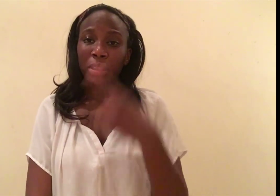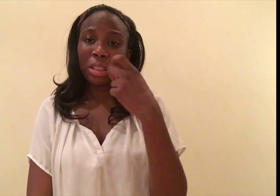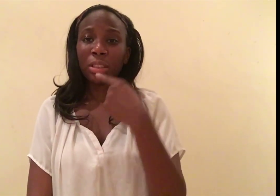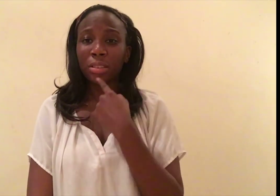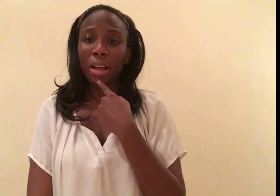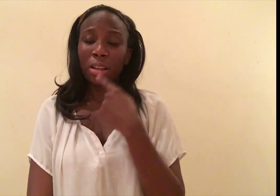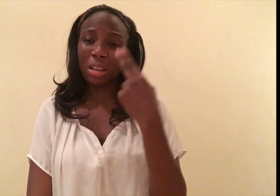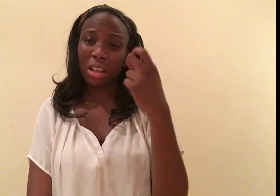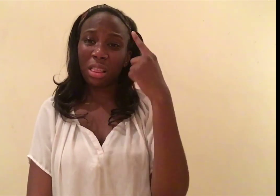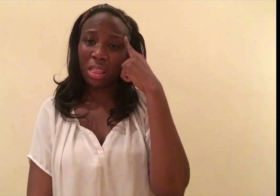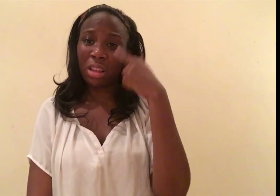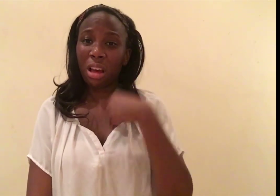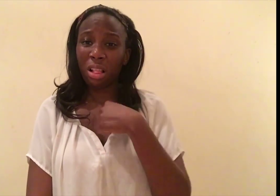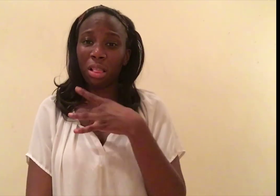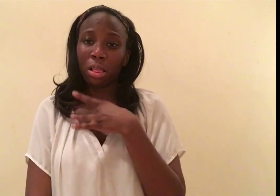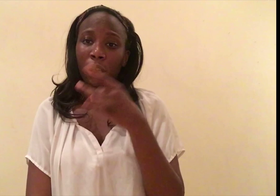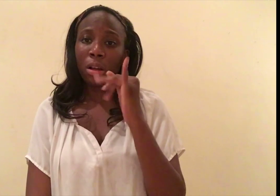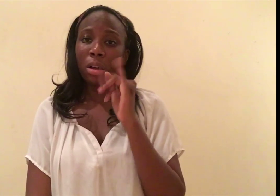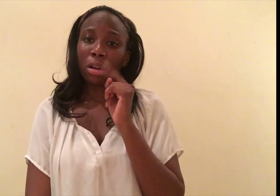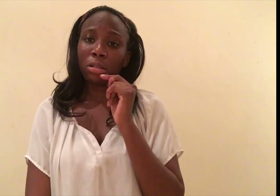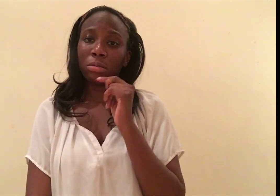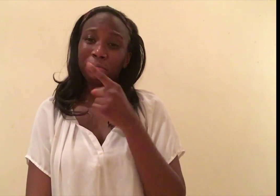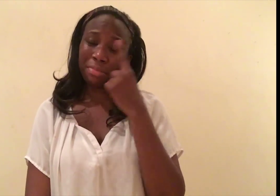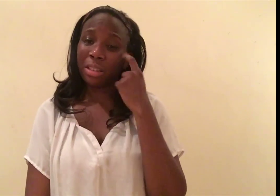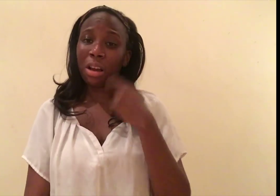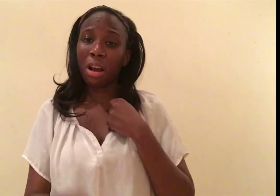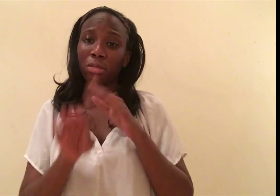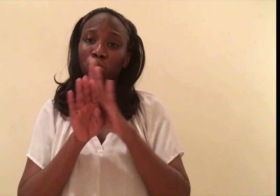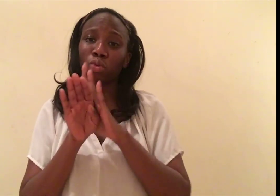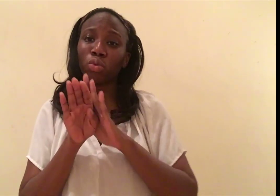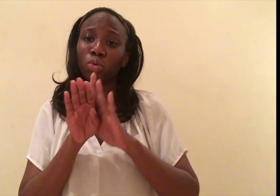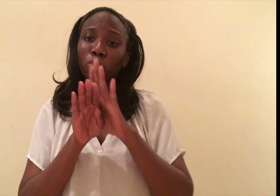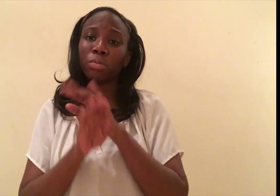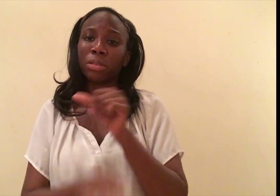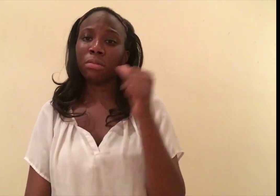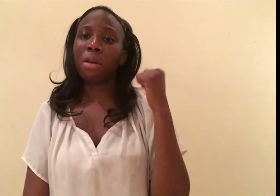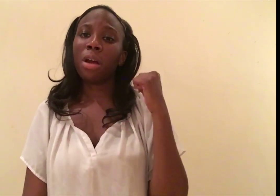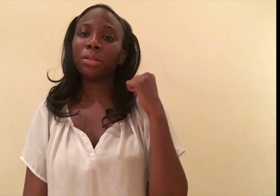he said he thought I liked it because I rubbed his back.